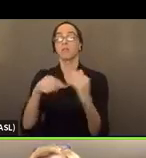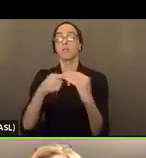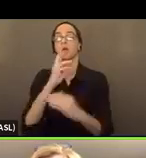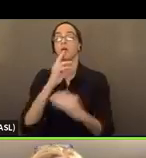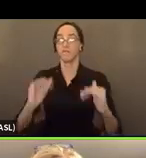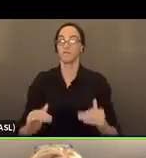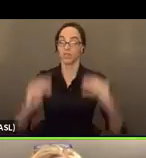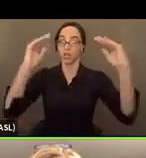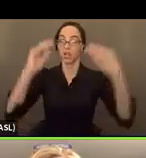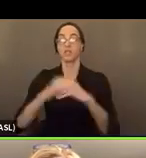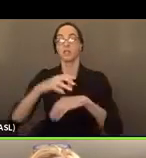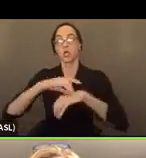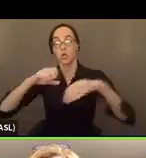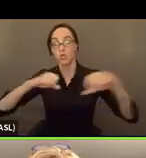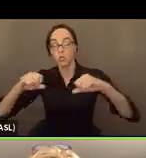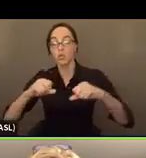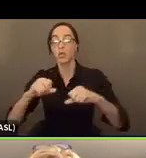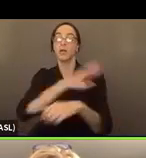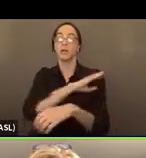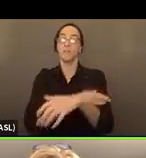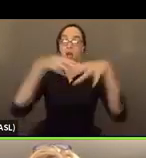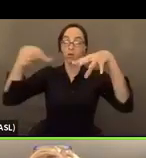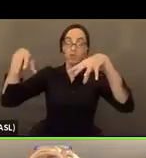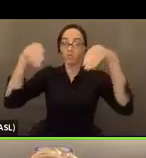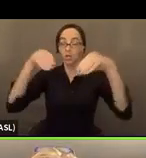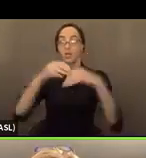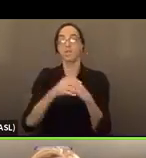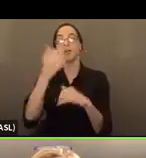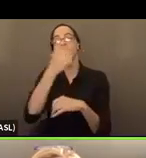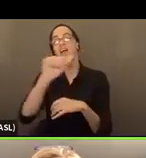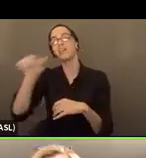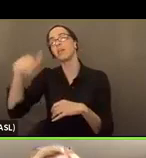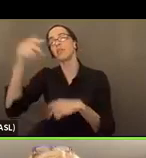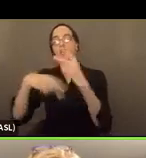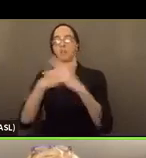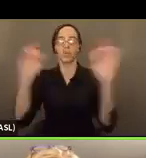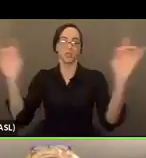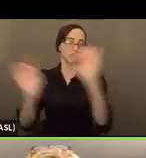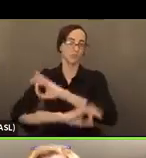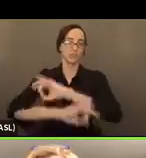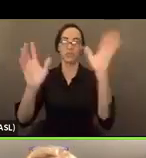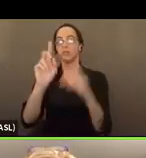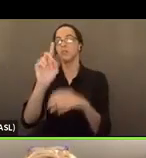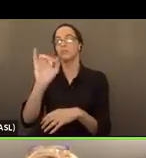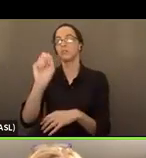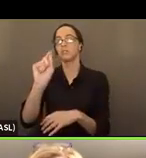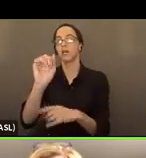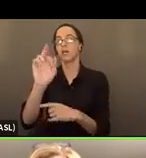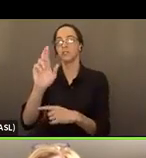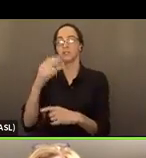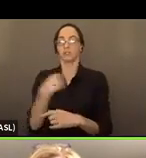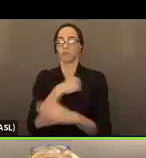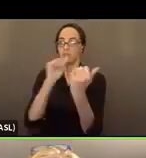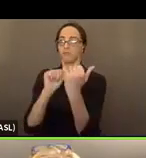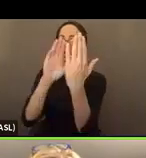other kind of disaster we face even though it rained this week thank god which is wonderful